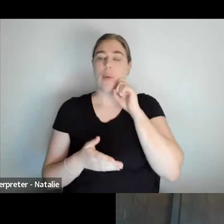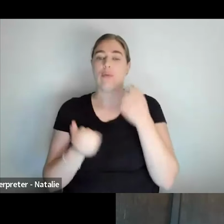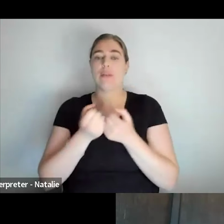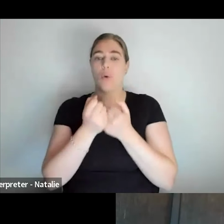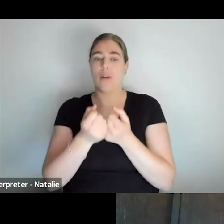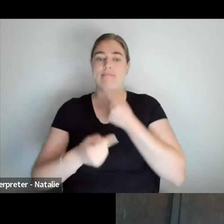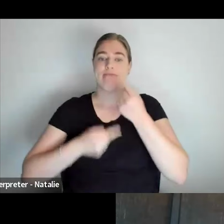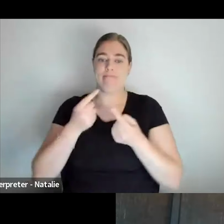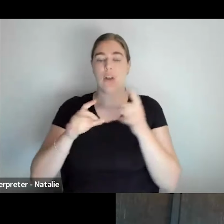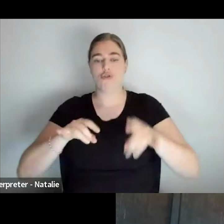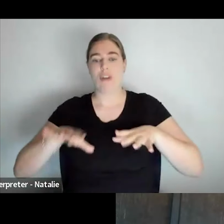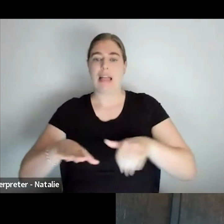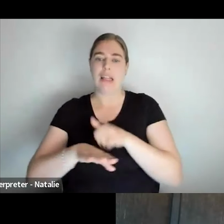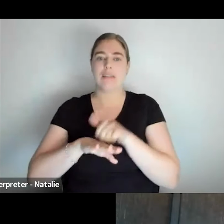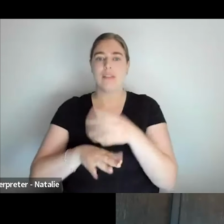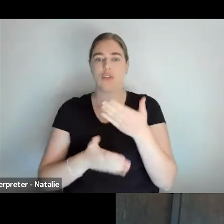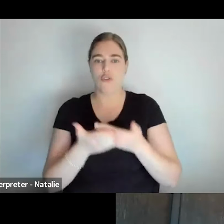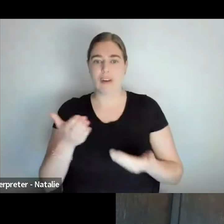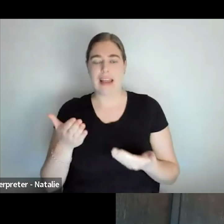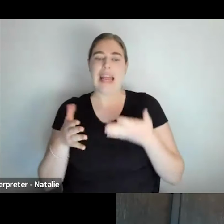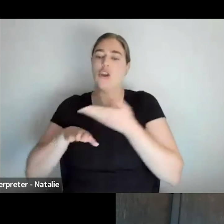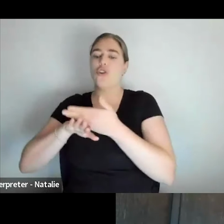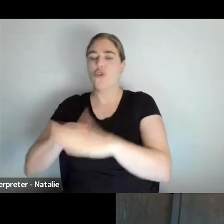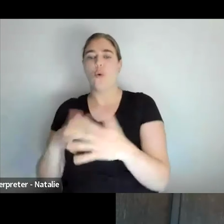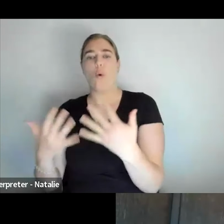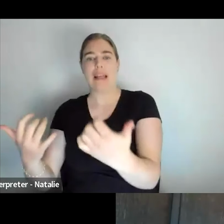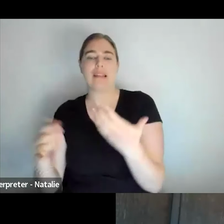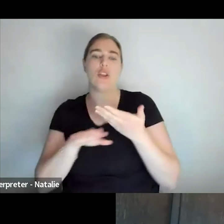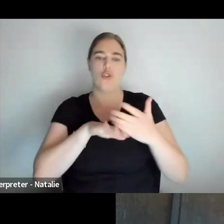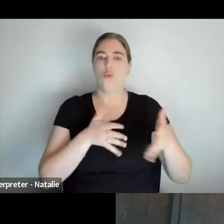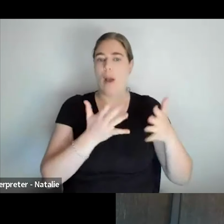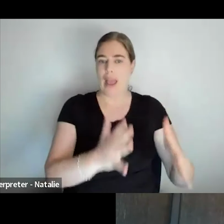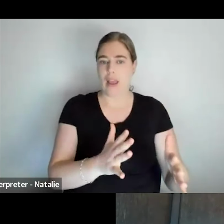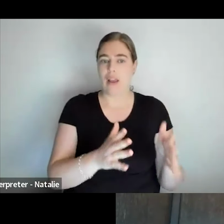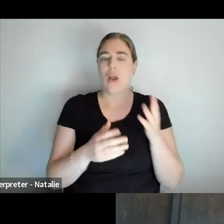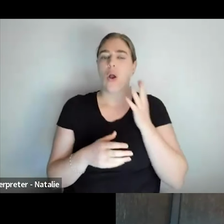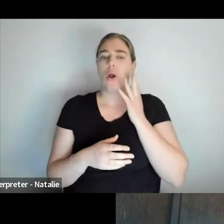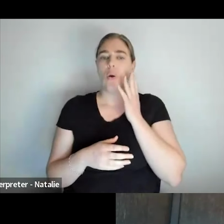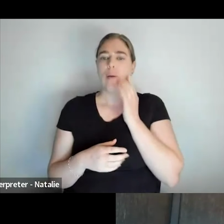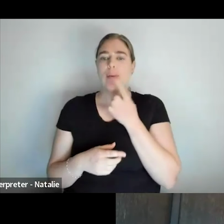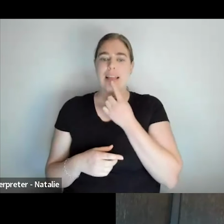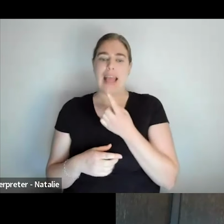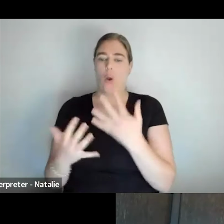and in new ways. Audiences could be community participants, or people who attend a public event,